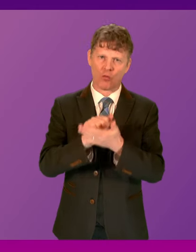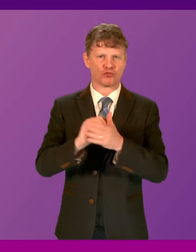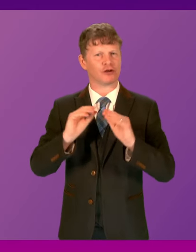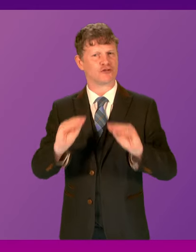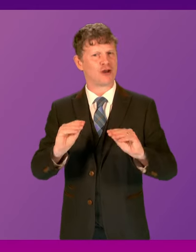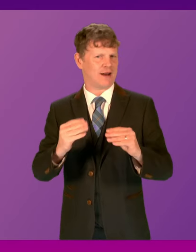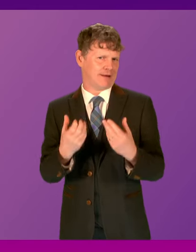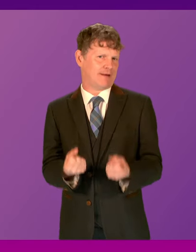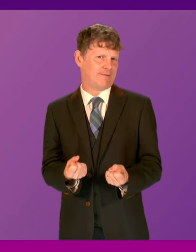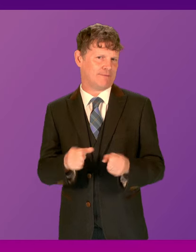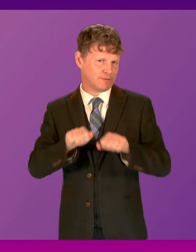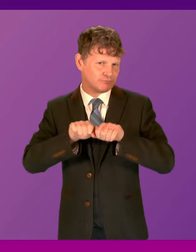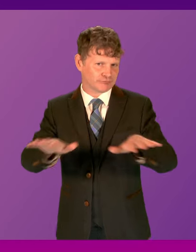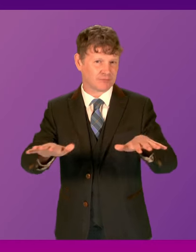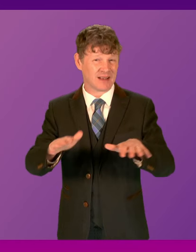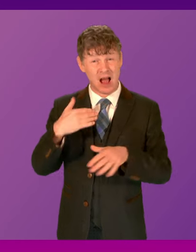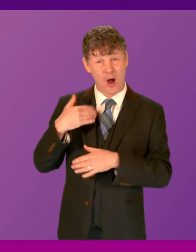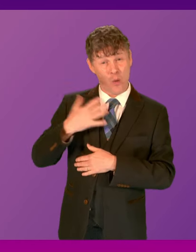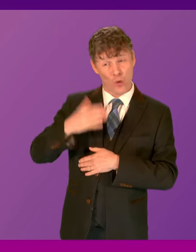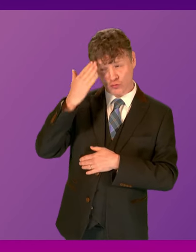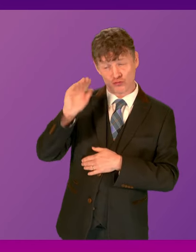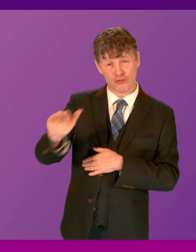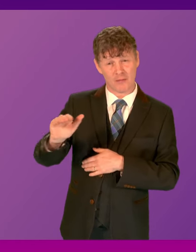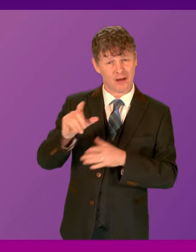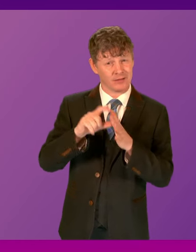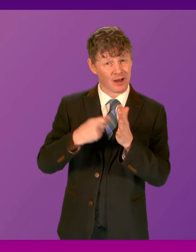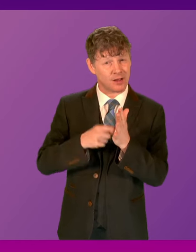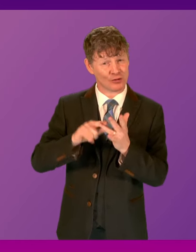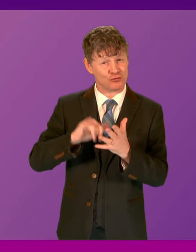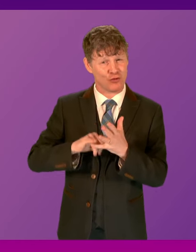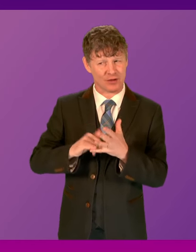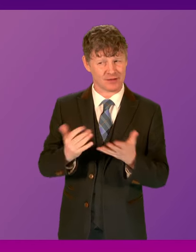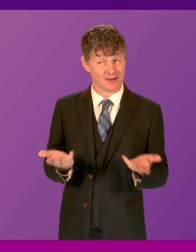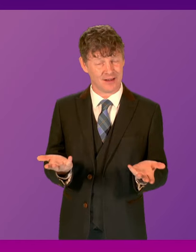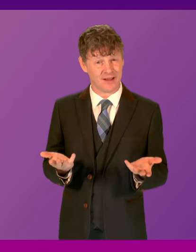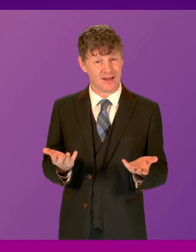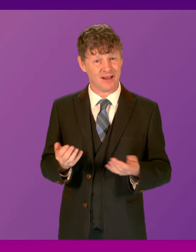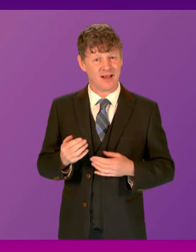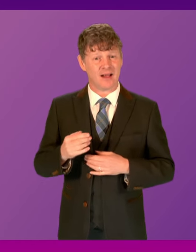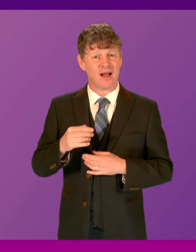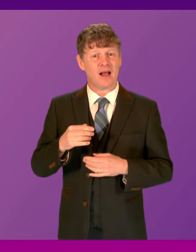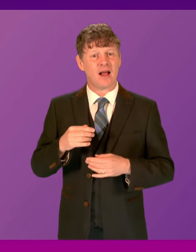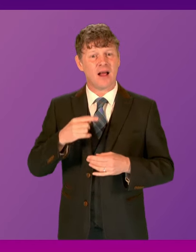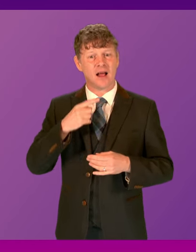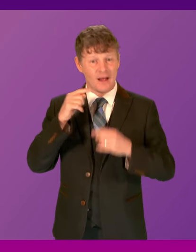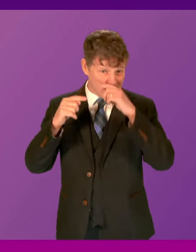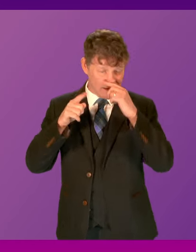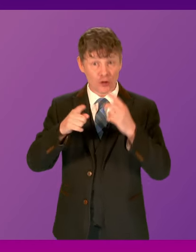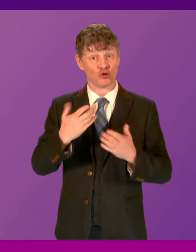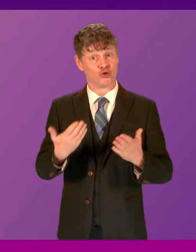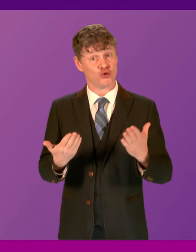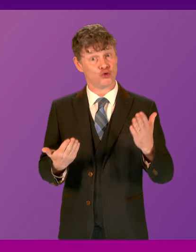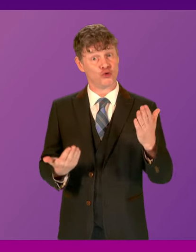Let me remind Douglas Ross that stirring-up offences are not new in Scotland. As a person